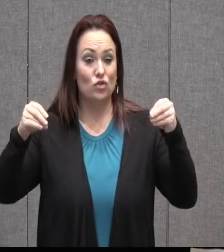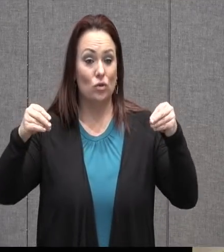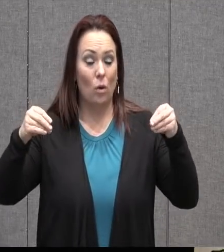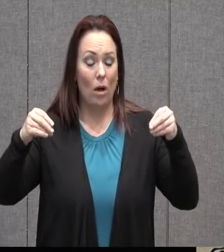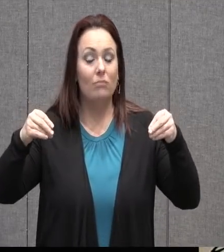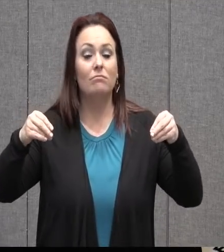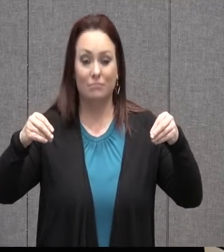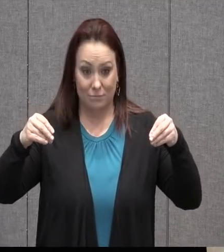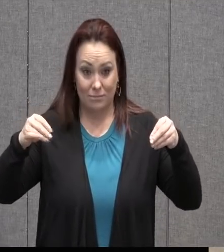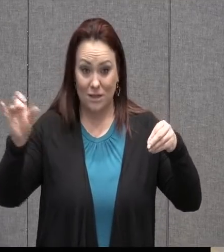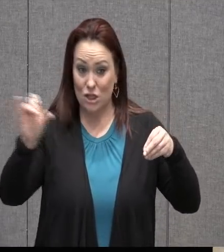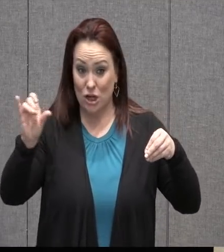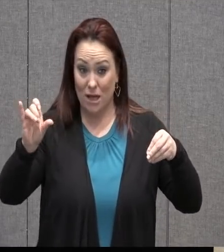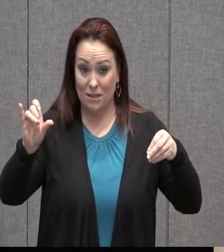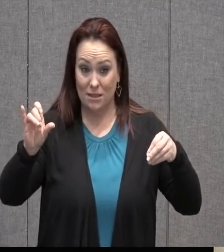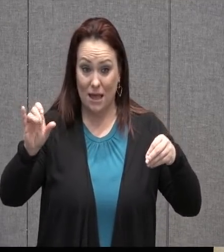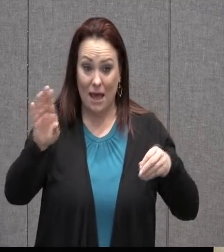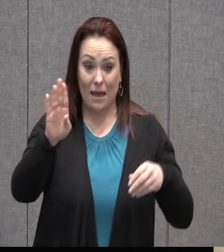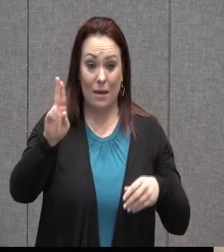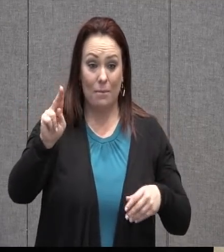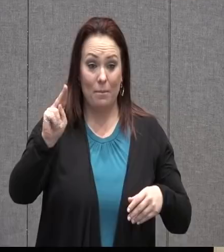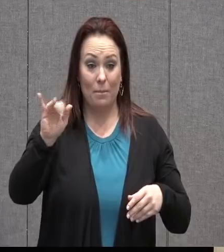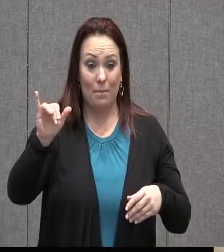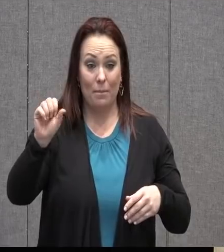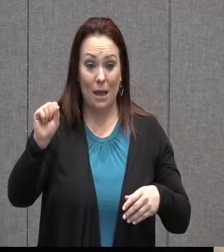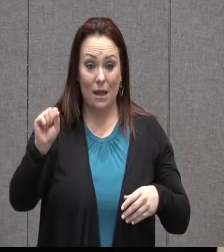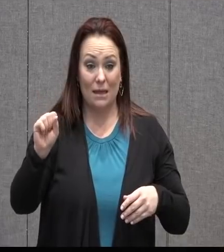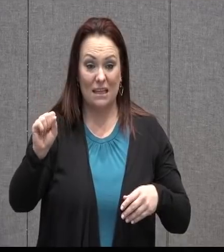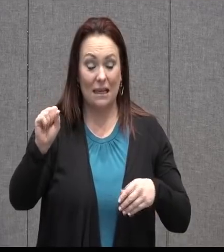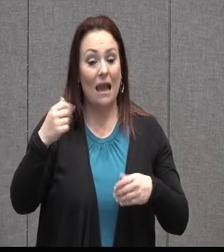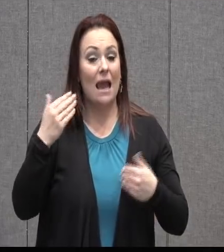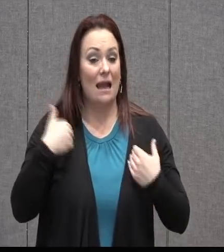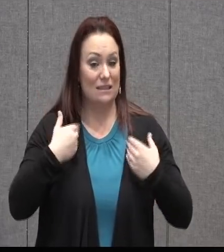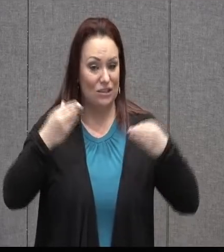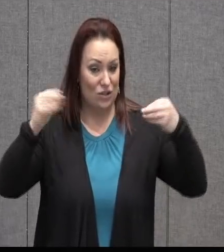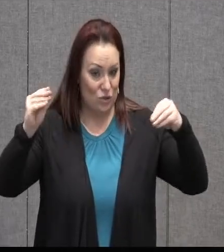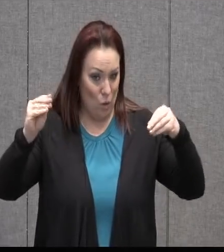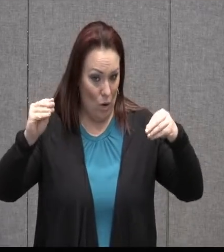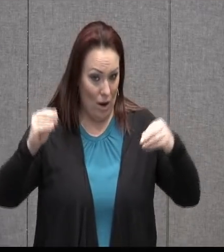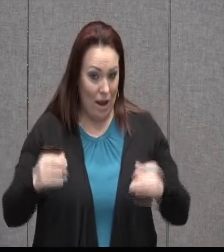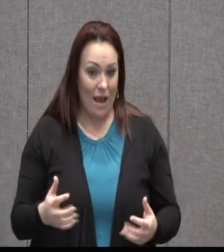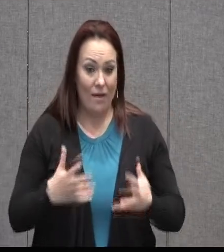Just like in Benny's store. I have a bunch of things in my store